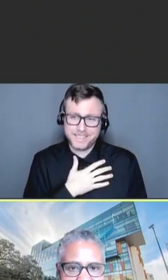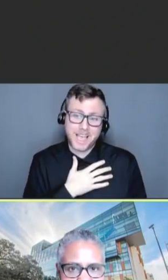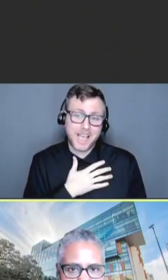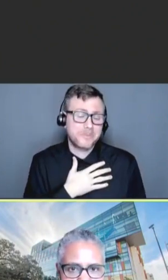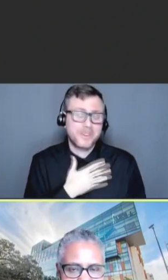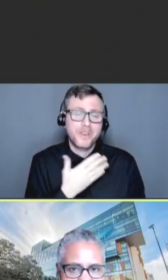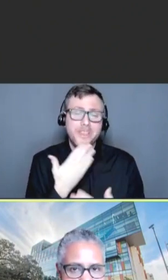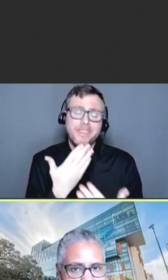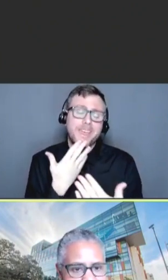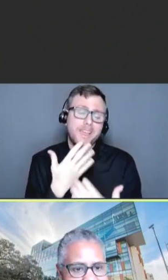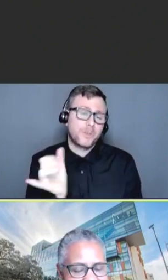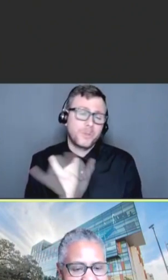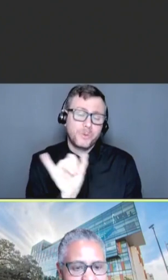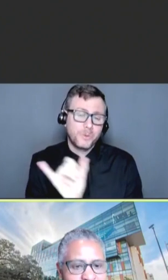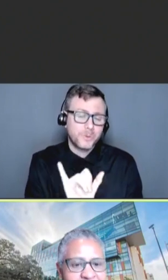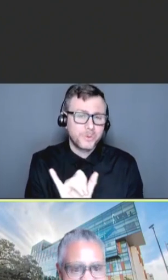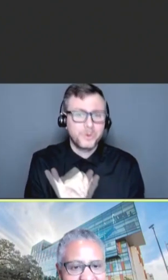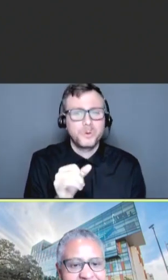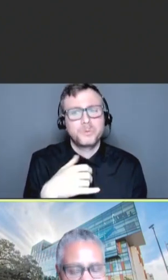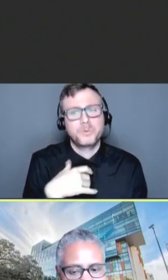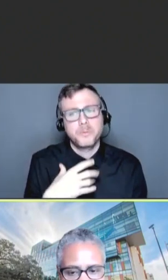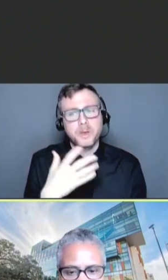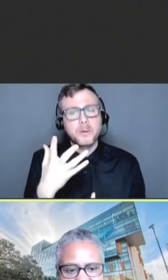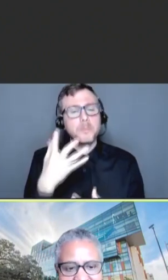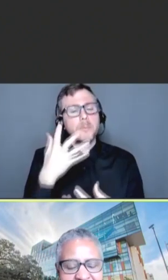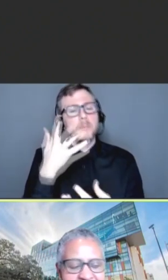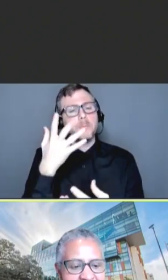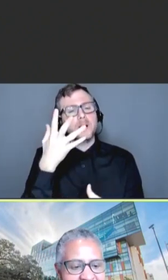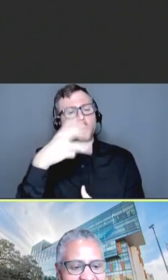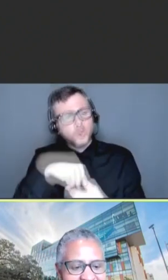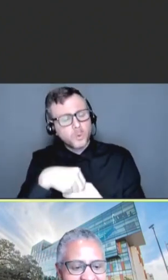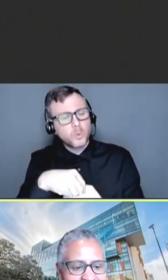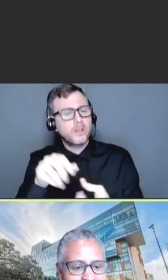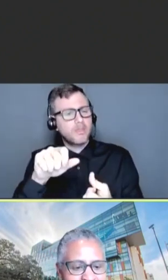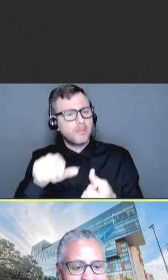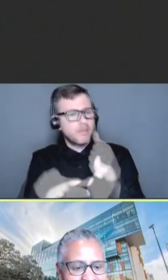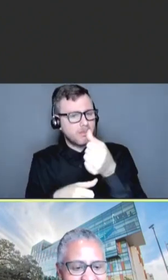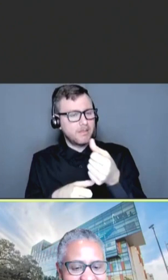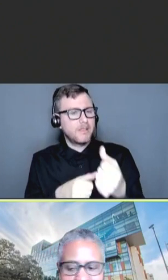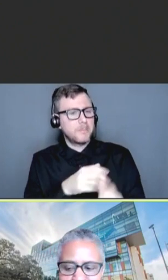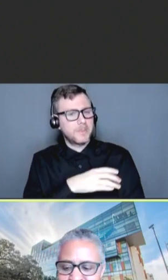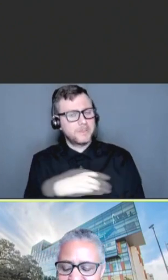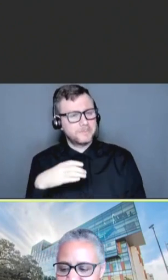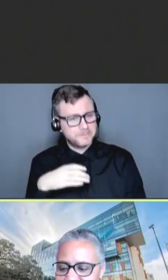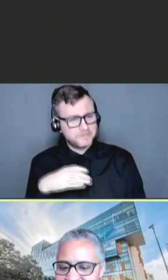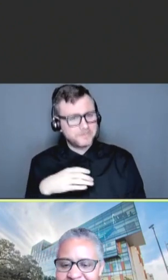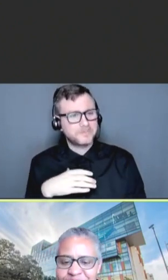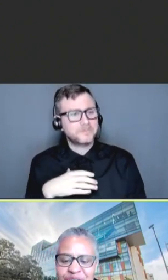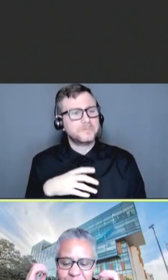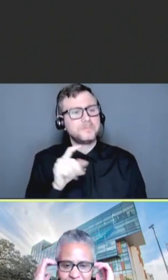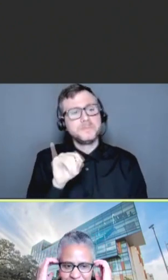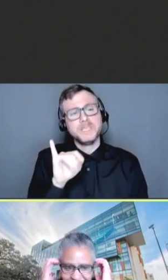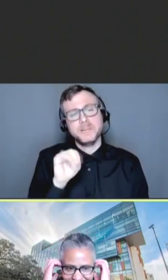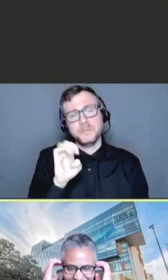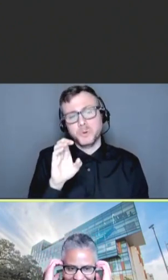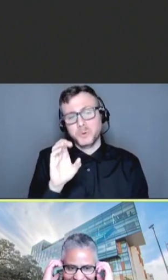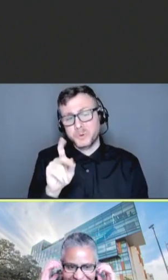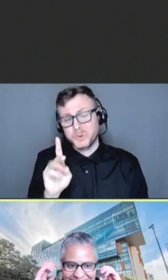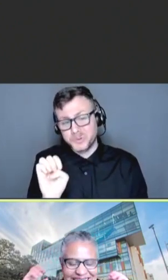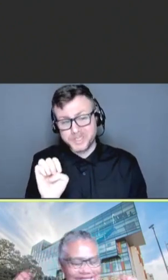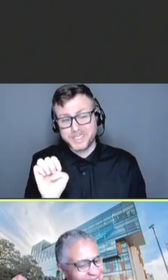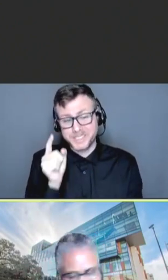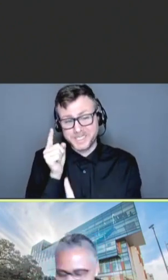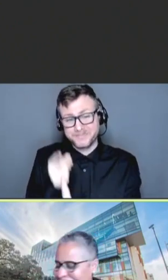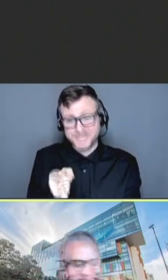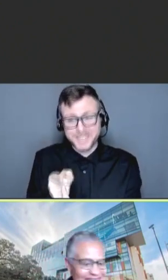also be a part of this subcommittee. And to Tim Cooke in particular, who sends us slides